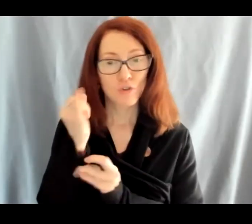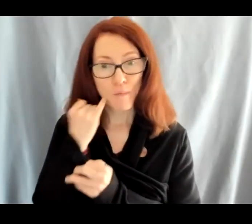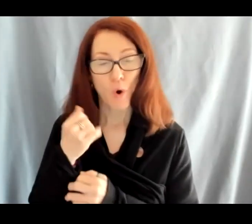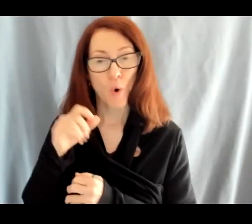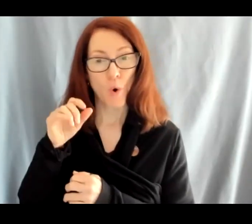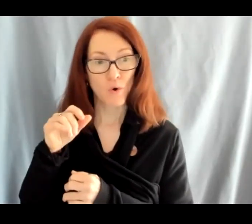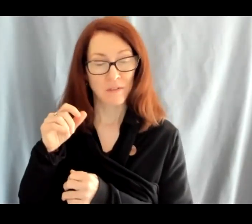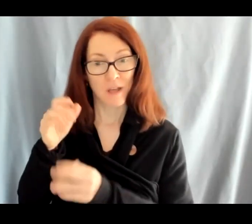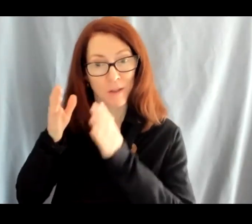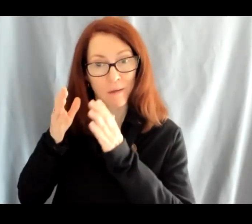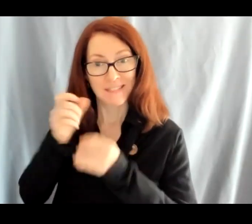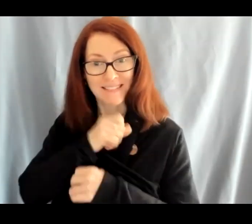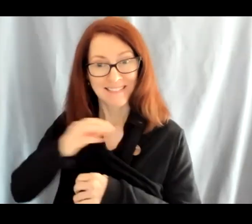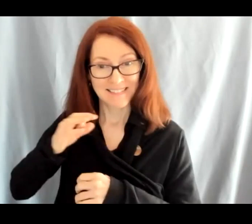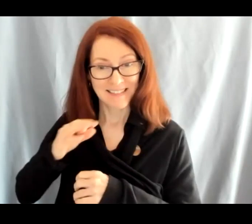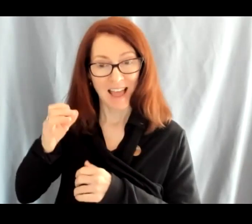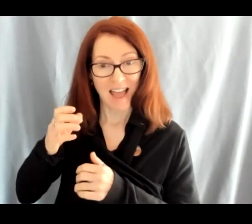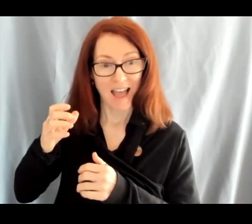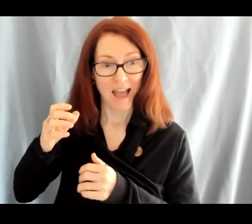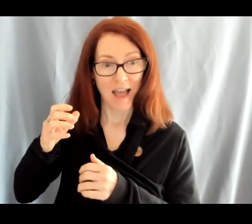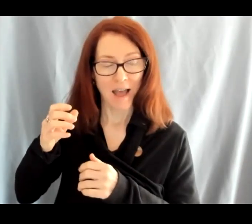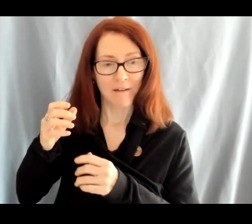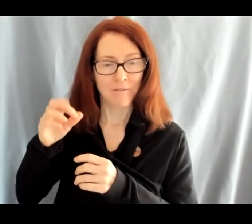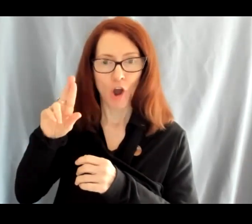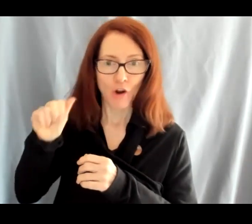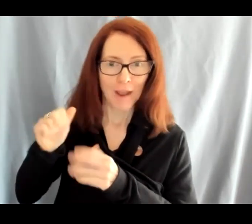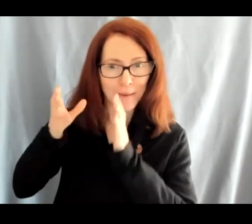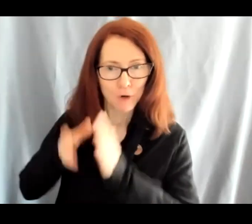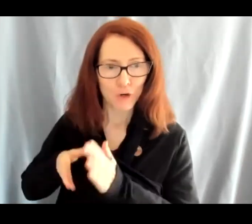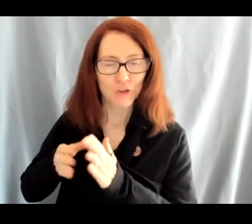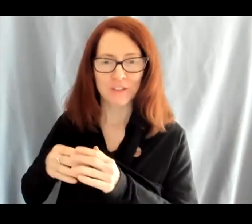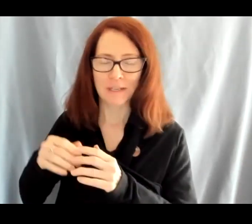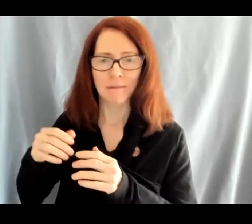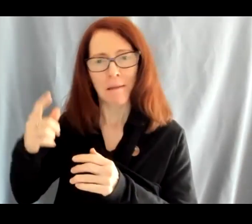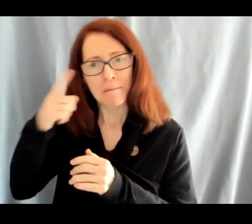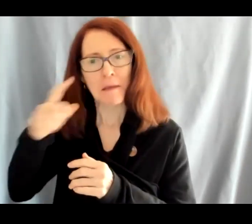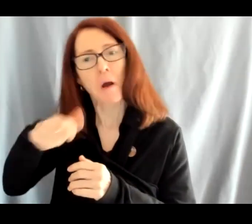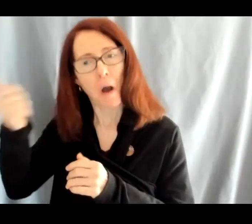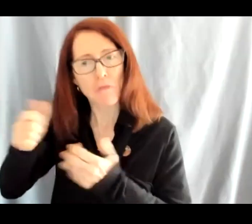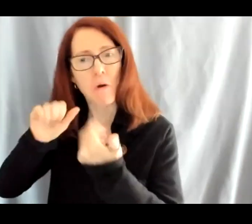a service animal this is like the age-old question of whose opinion matters most in reasonable